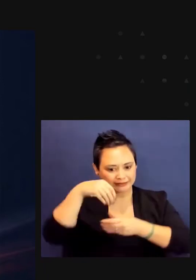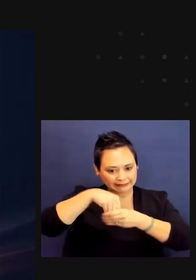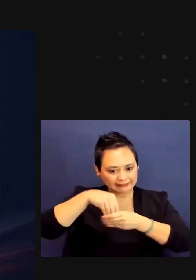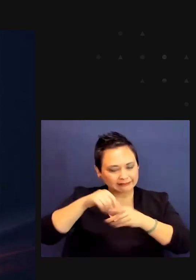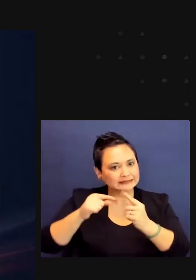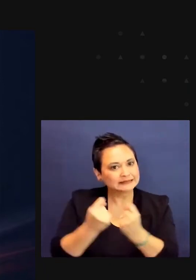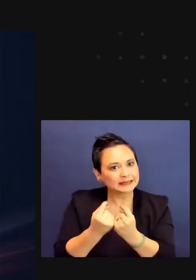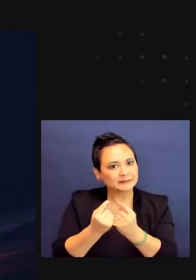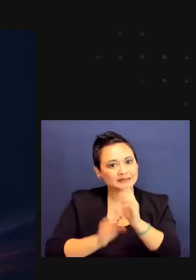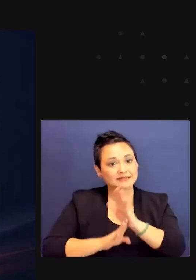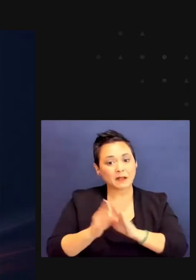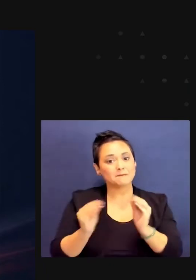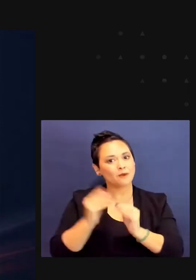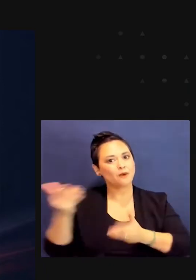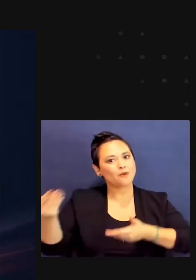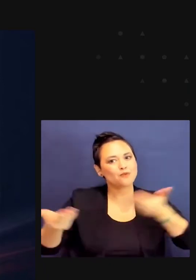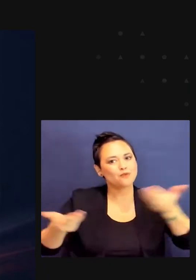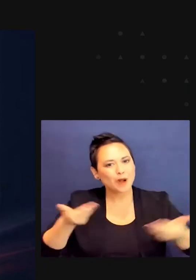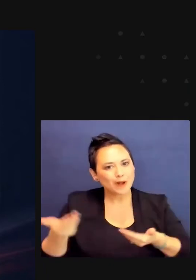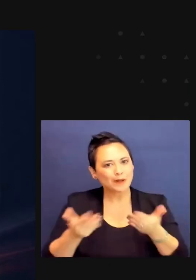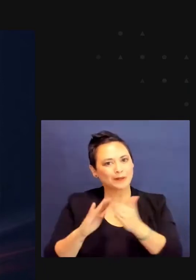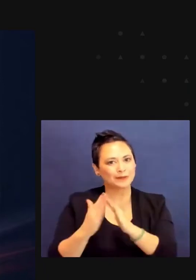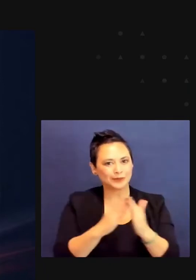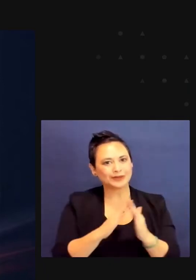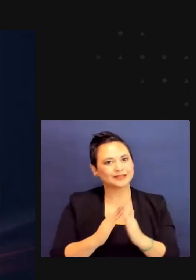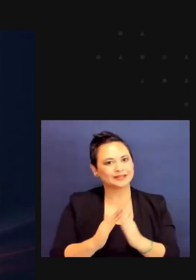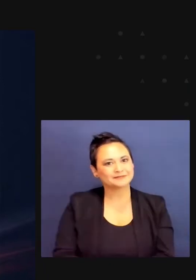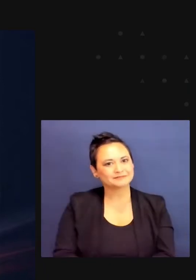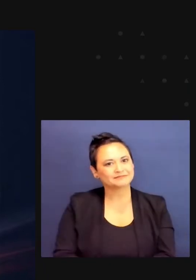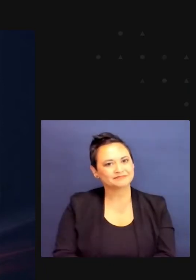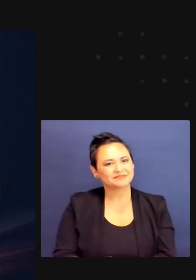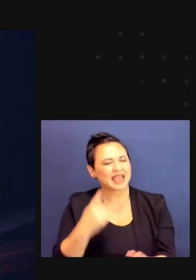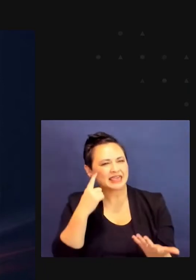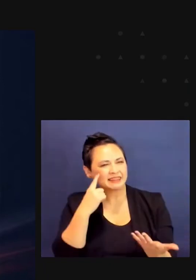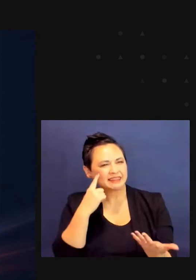I think it's also worth calling out that diverse teams make better products.